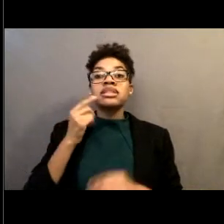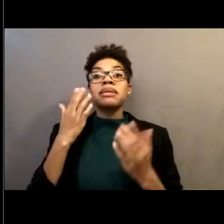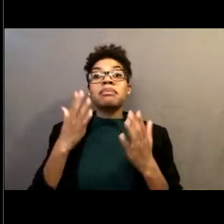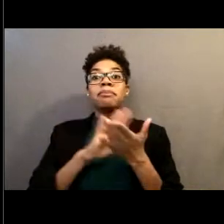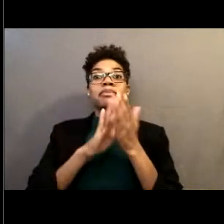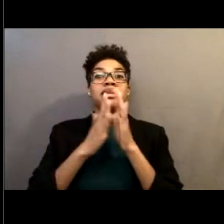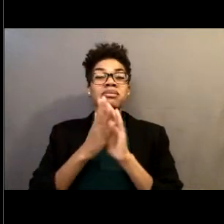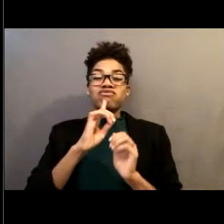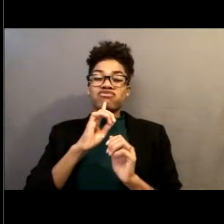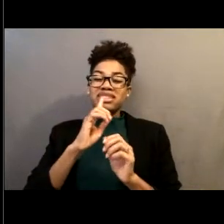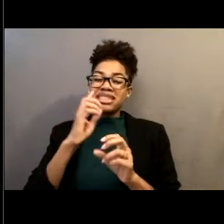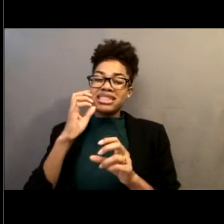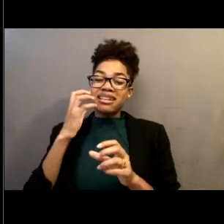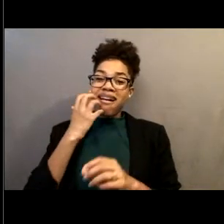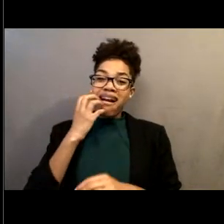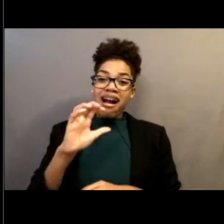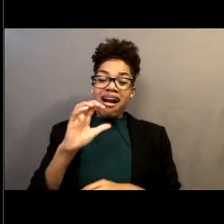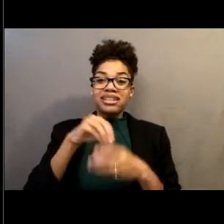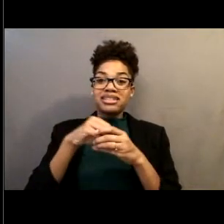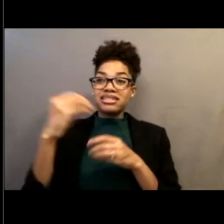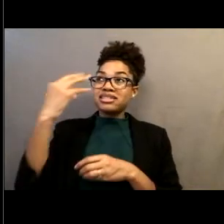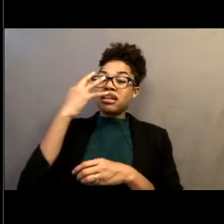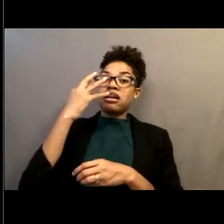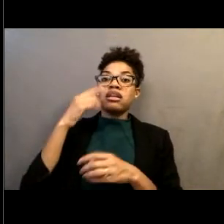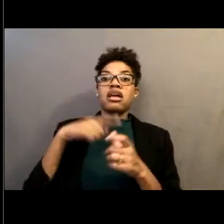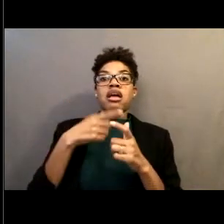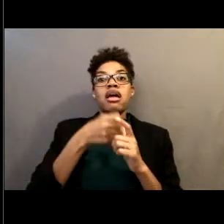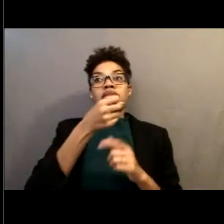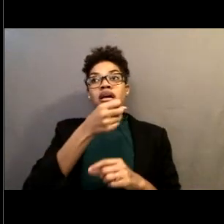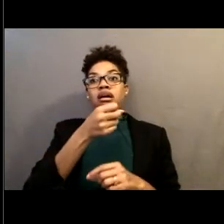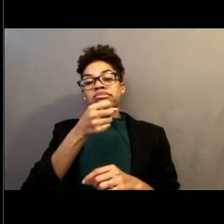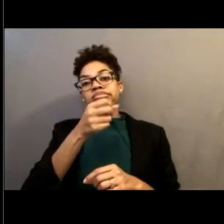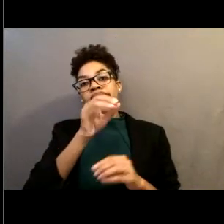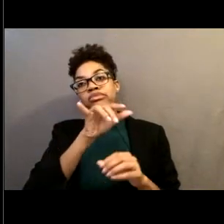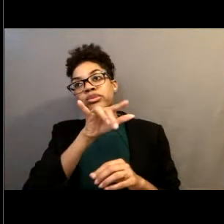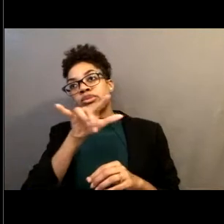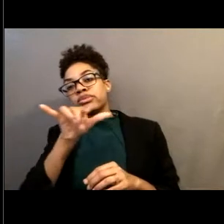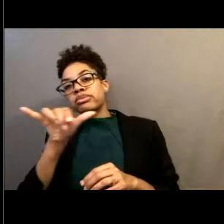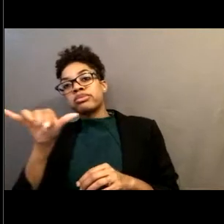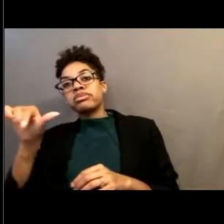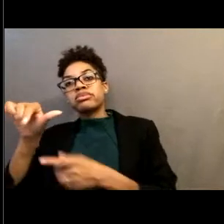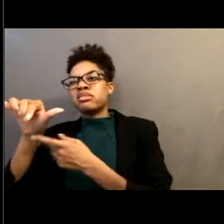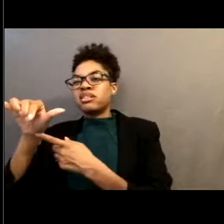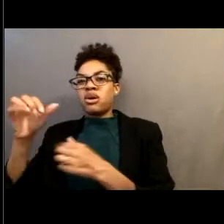and it gets super cold in the shade. And so what we do is we put these thermal blankets on